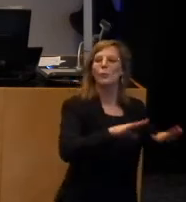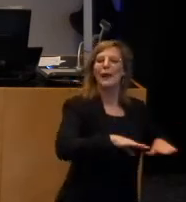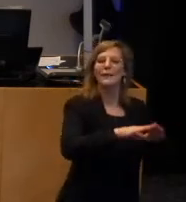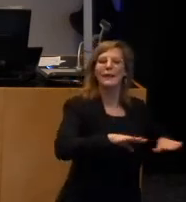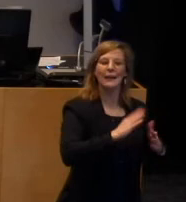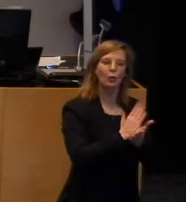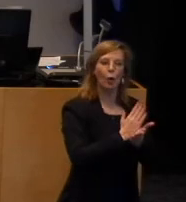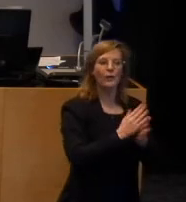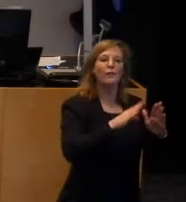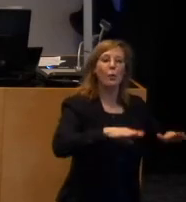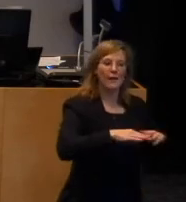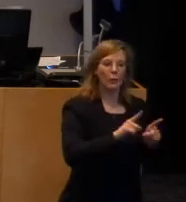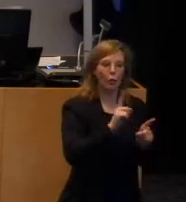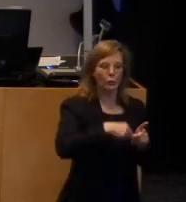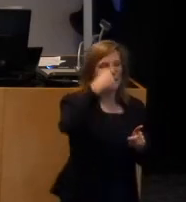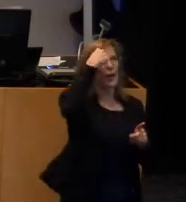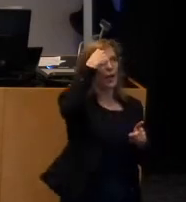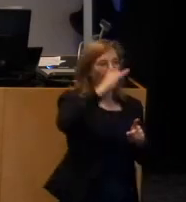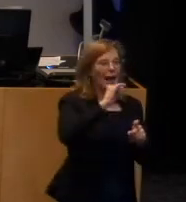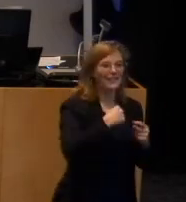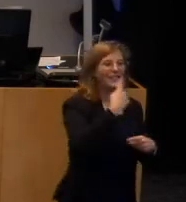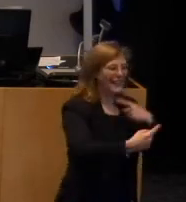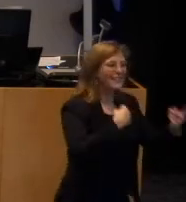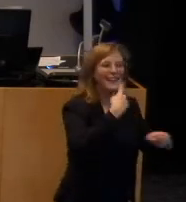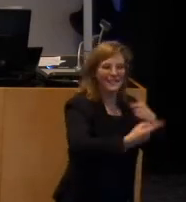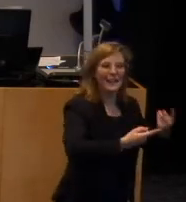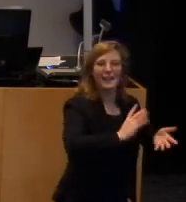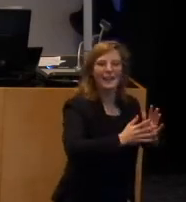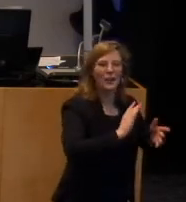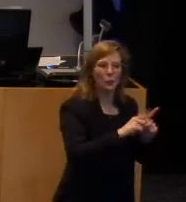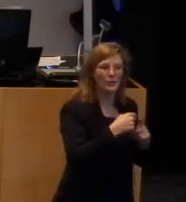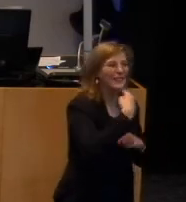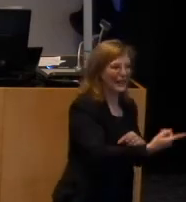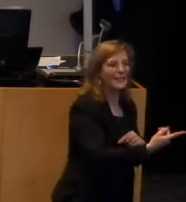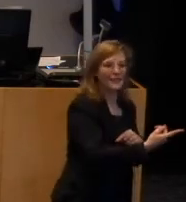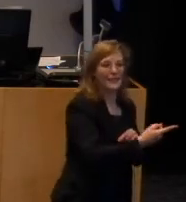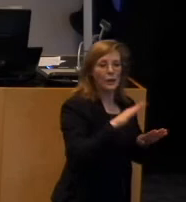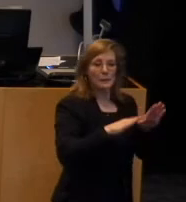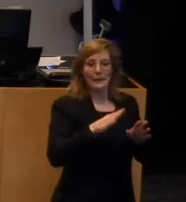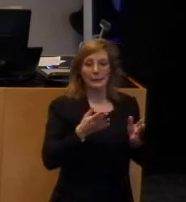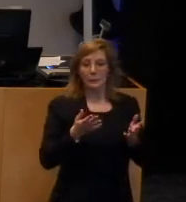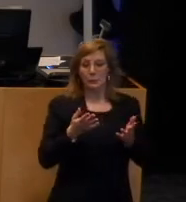but they might have said something during the preparation.